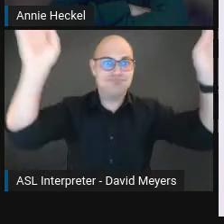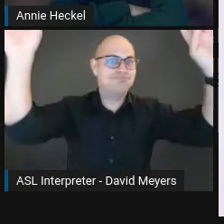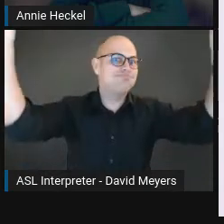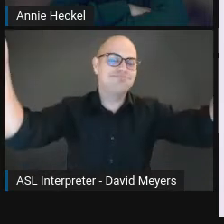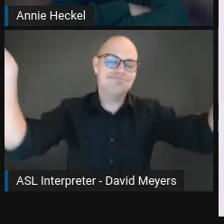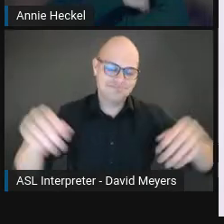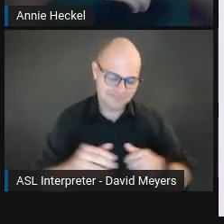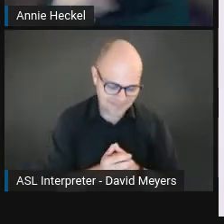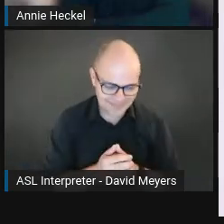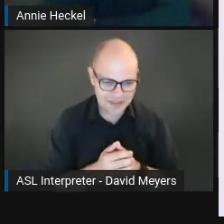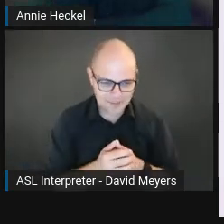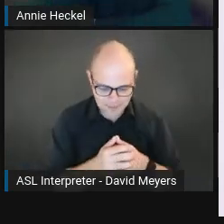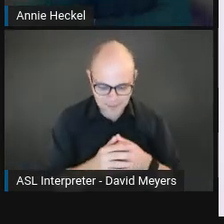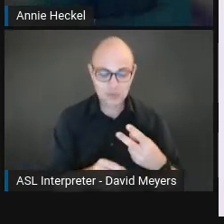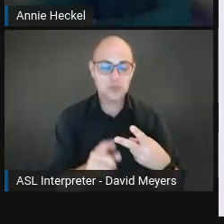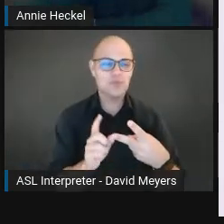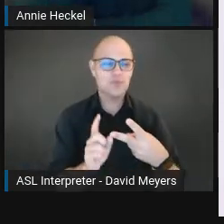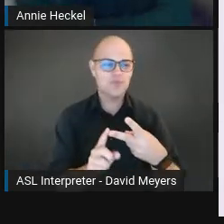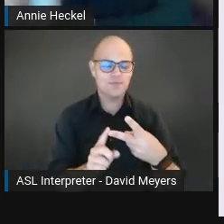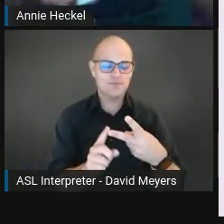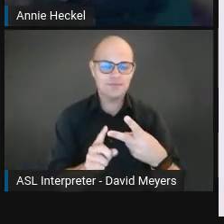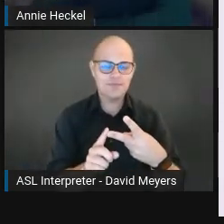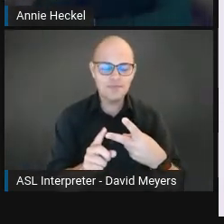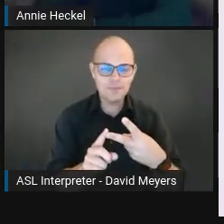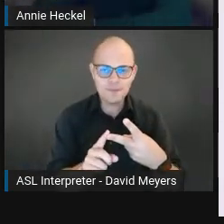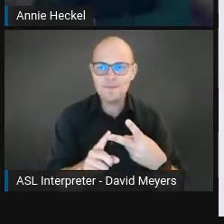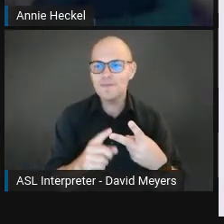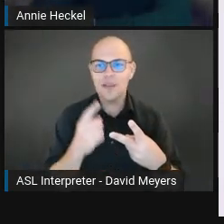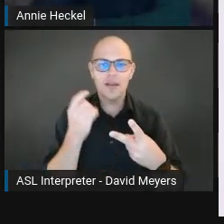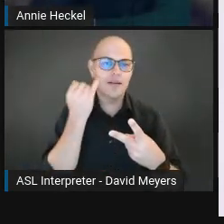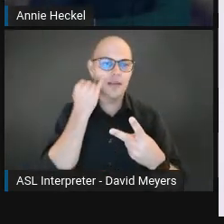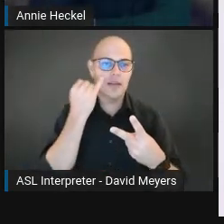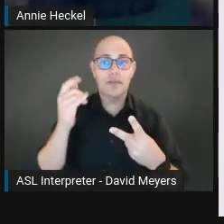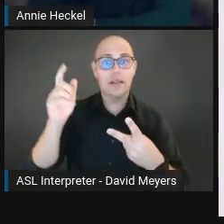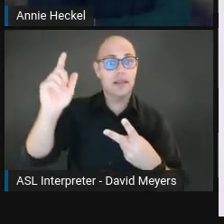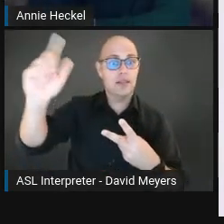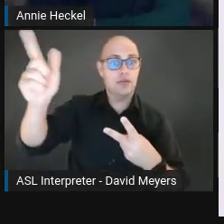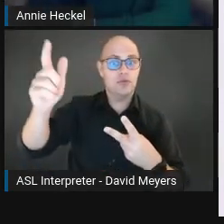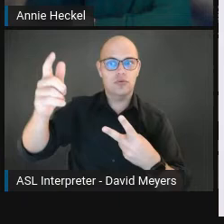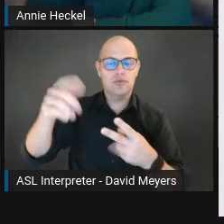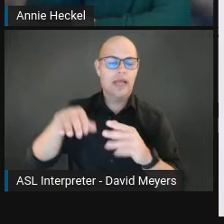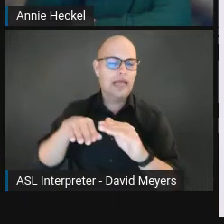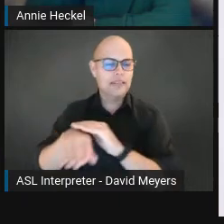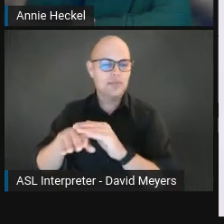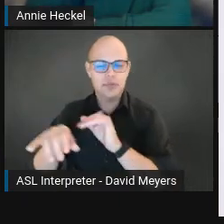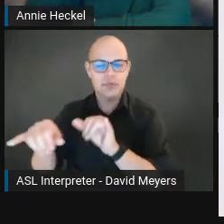Two, say if the accessibility standards change later,